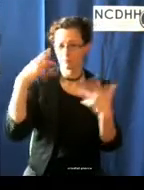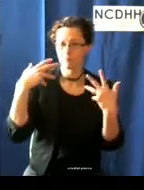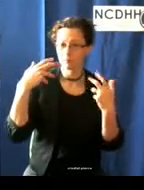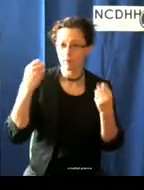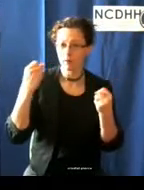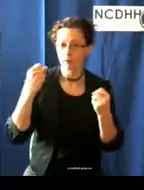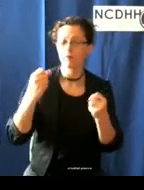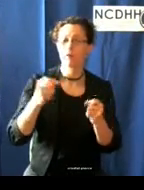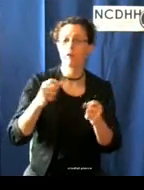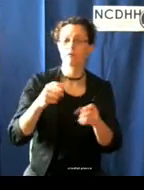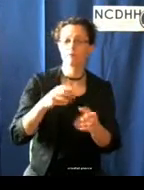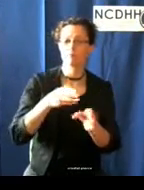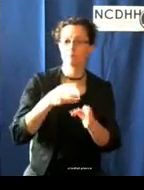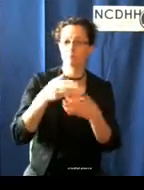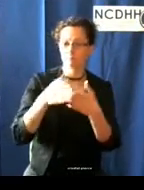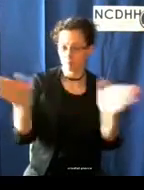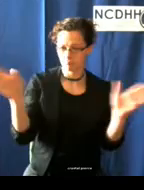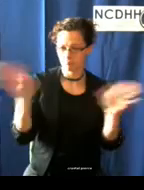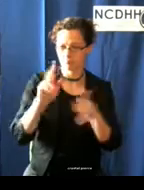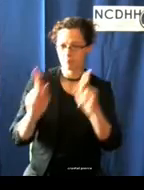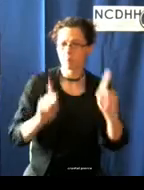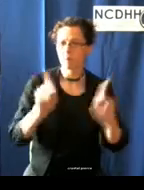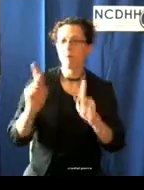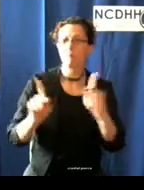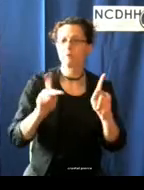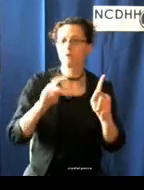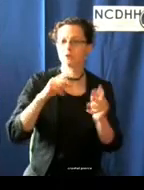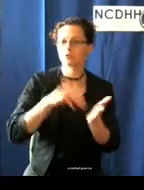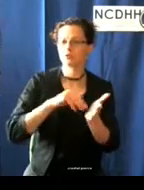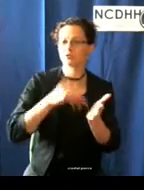THAT HOUSE INDIVIDUALS WITH INTELLECTUAL DISABILITIES